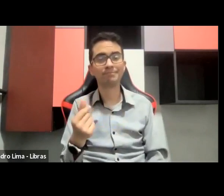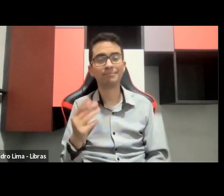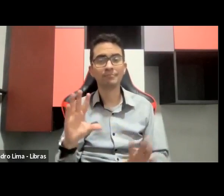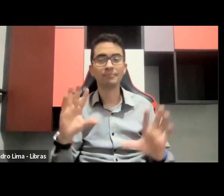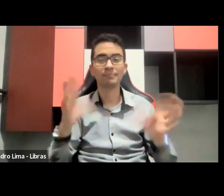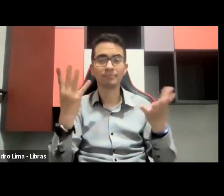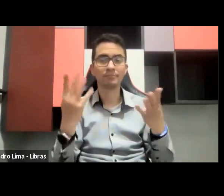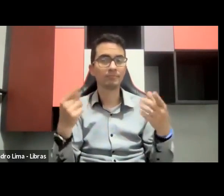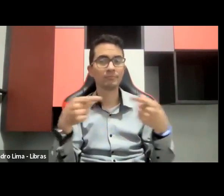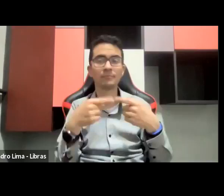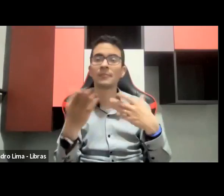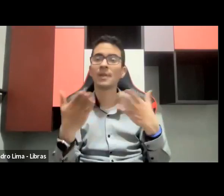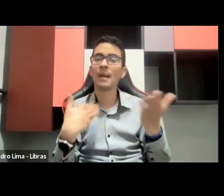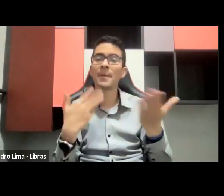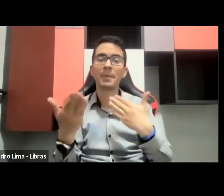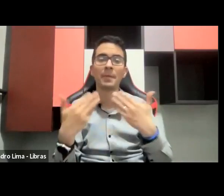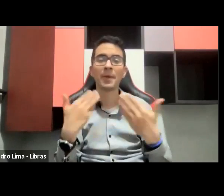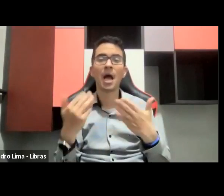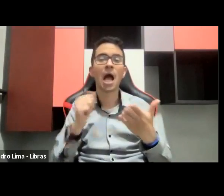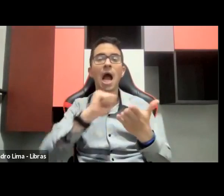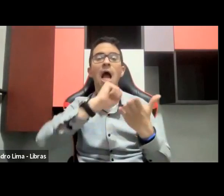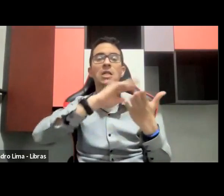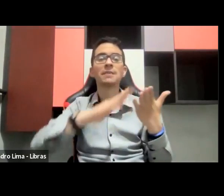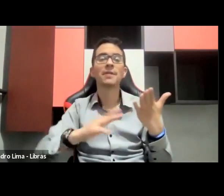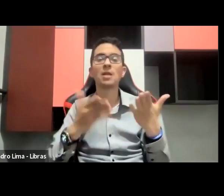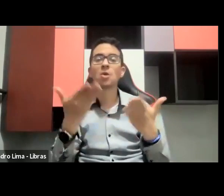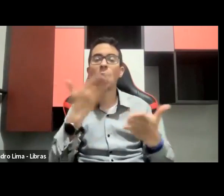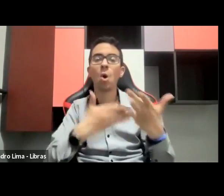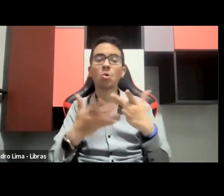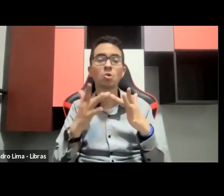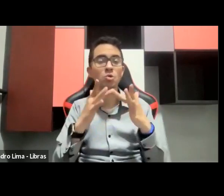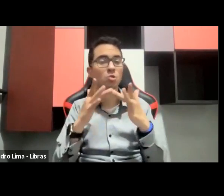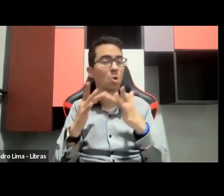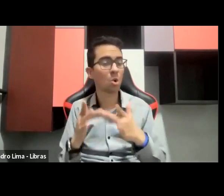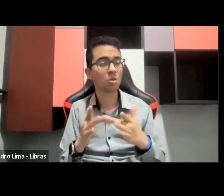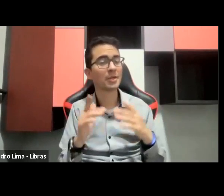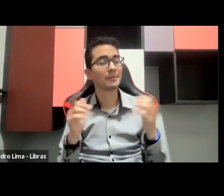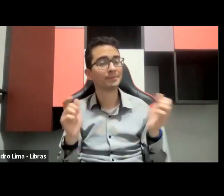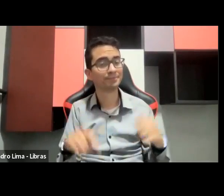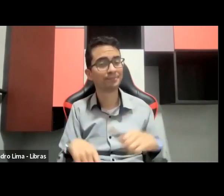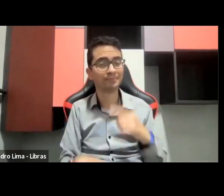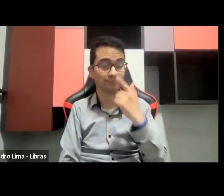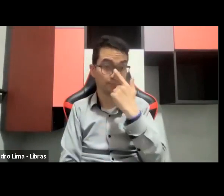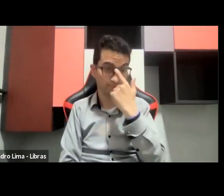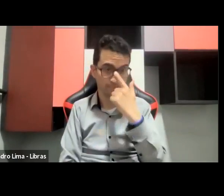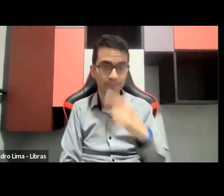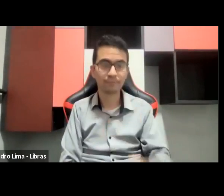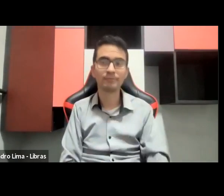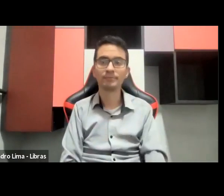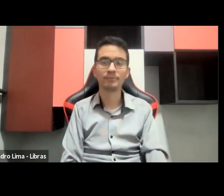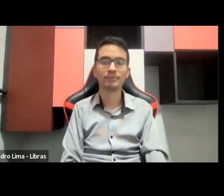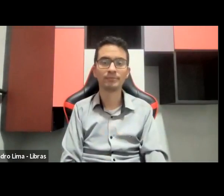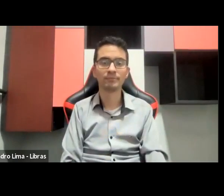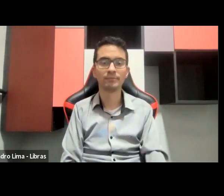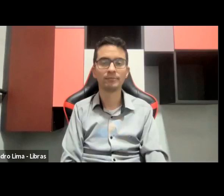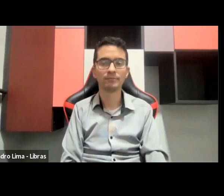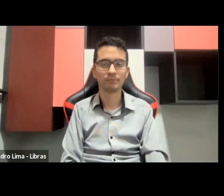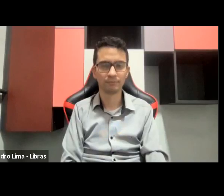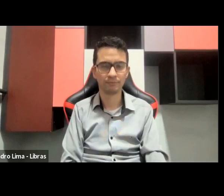activity. ty in the, in the current ty in the, in the context of all enjoy engineering engineering very good. d product development